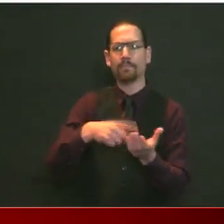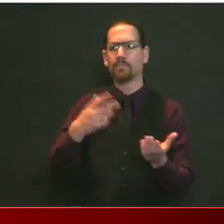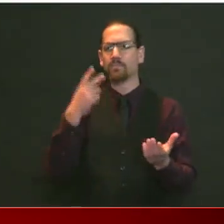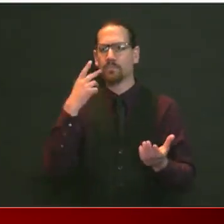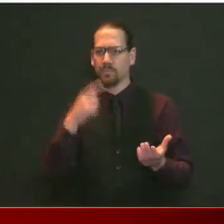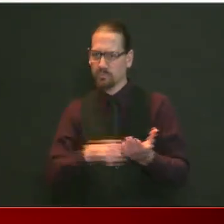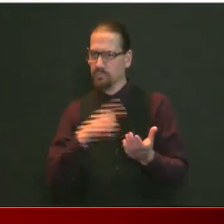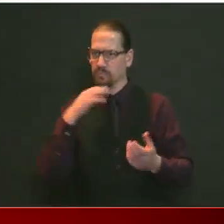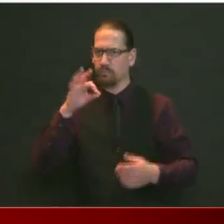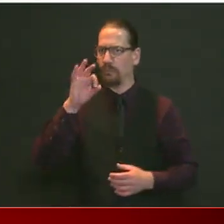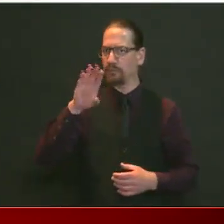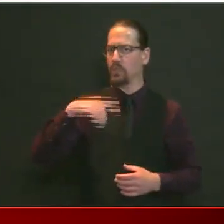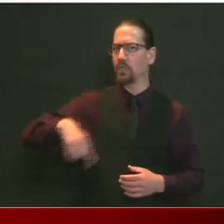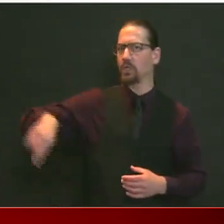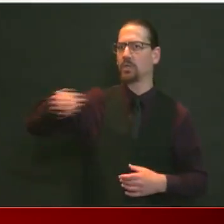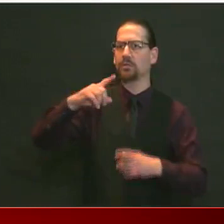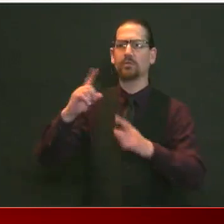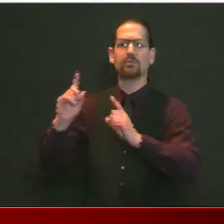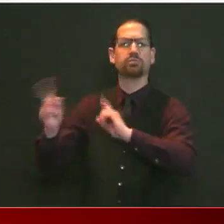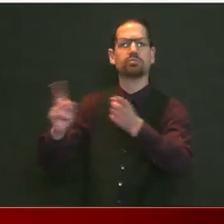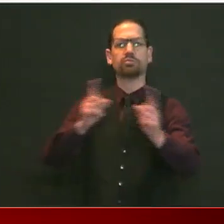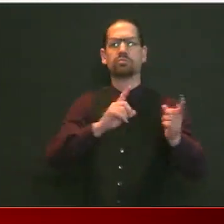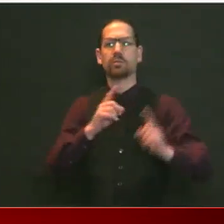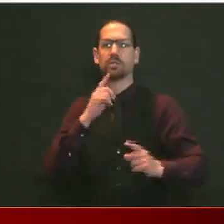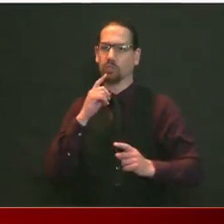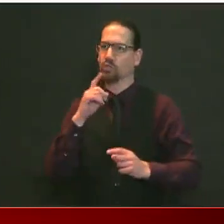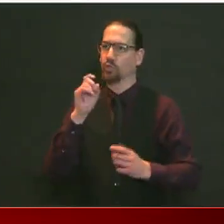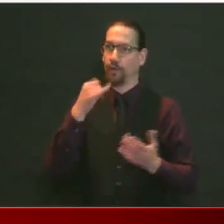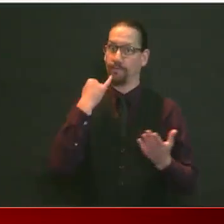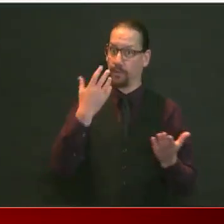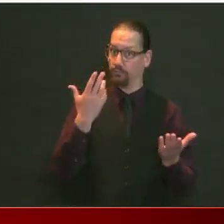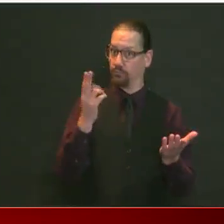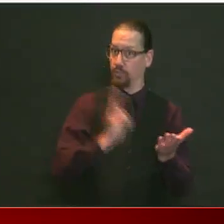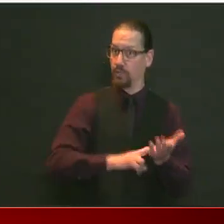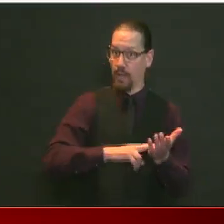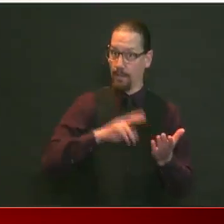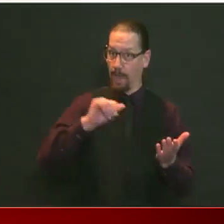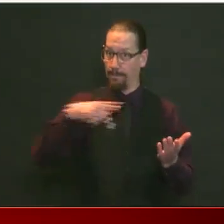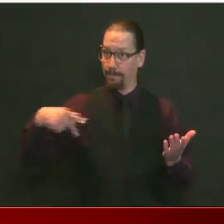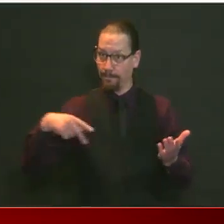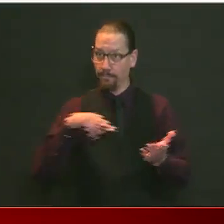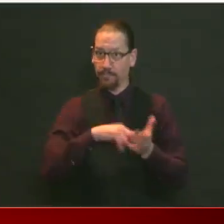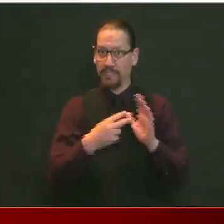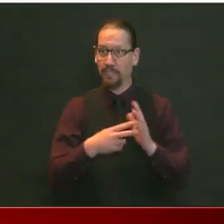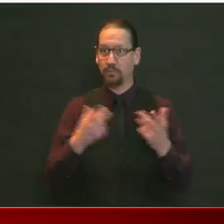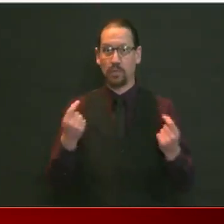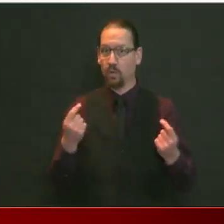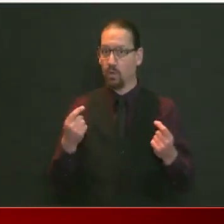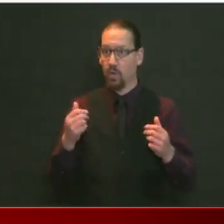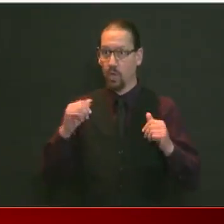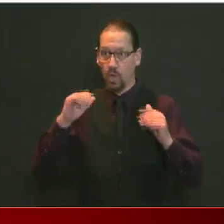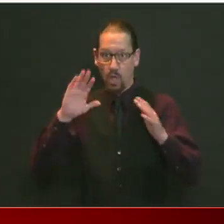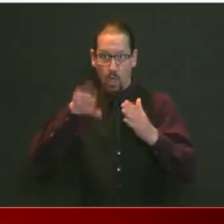QUESTION ON THE CONTACT TRACING APP. THERE IS A POST GOING AROUND ON Facebook SUGGESTING THAT PEOPLE